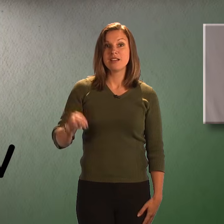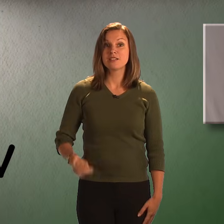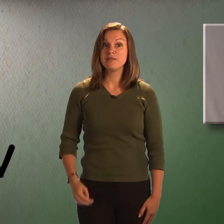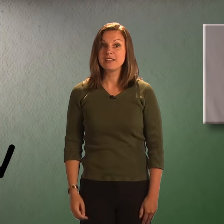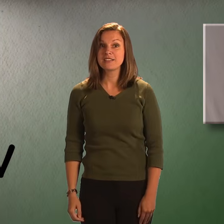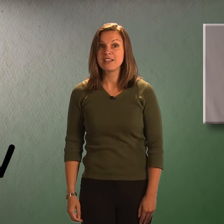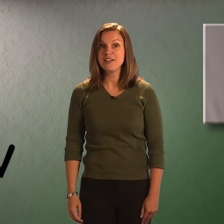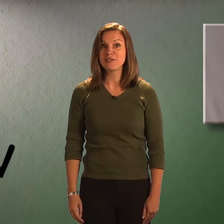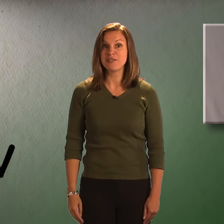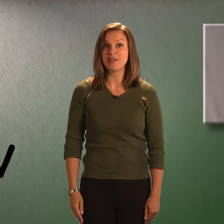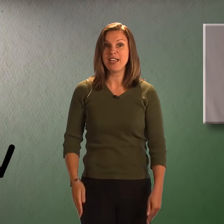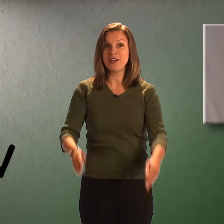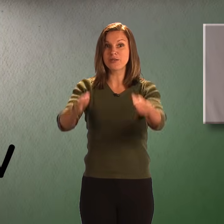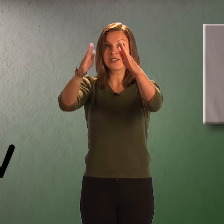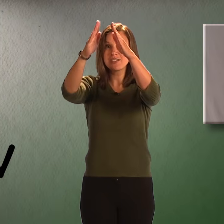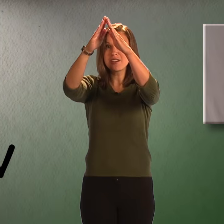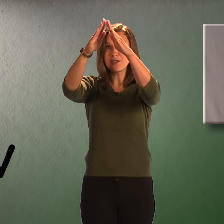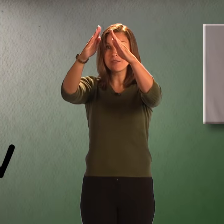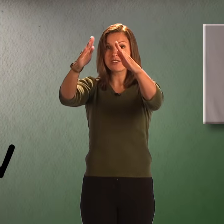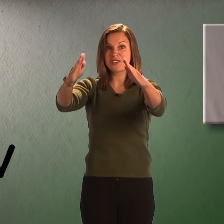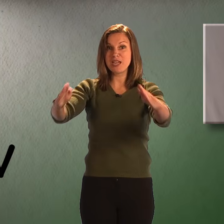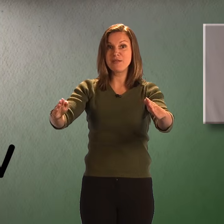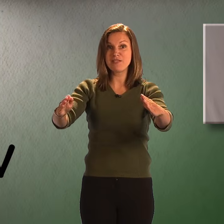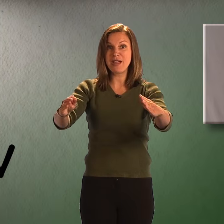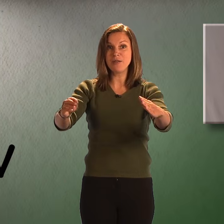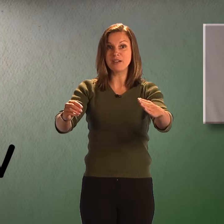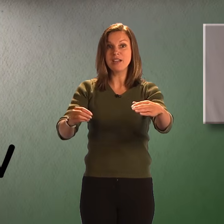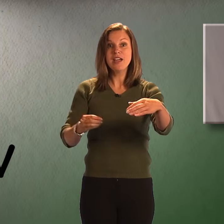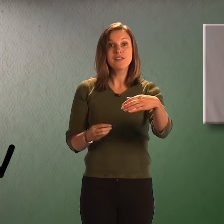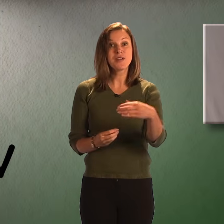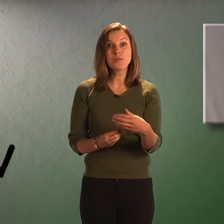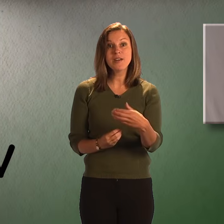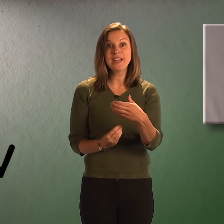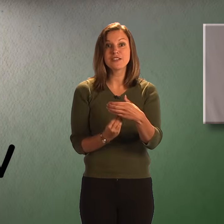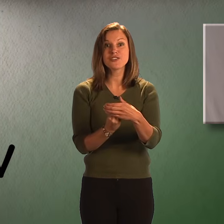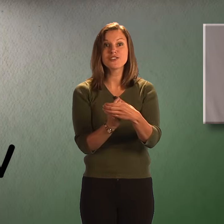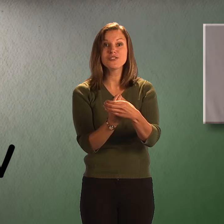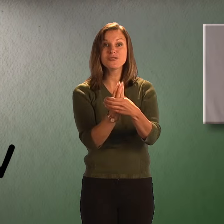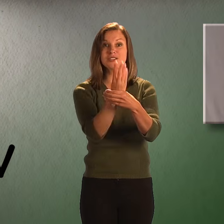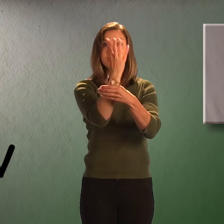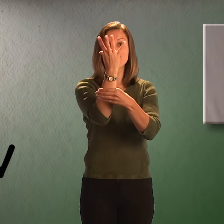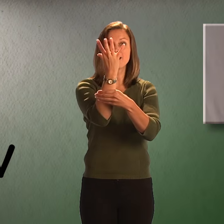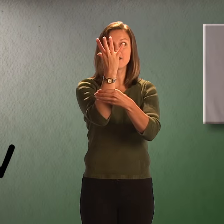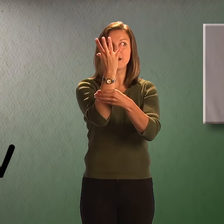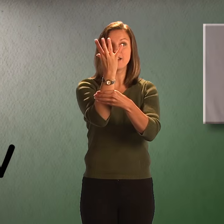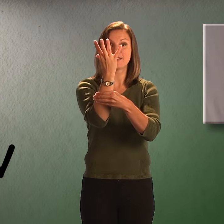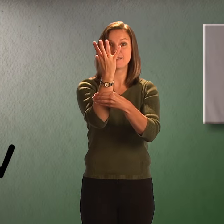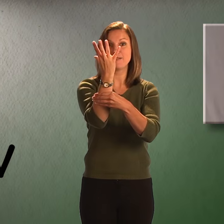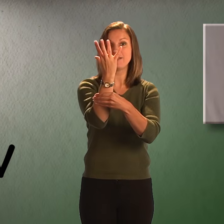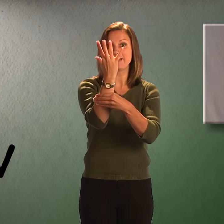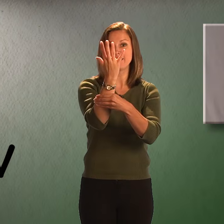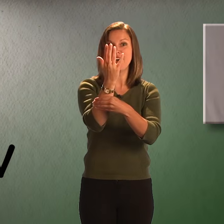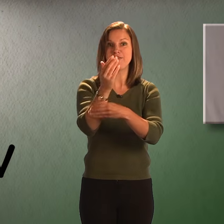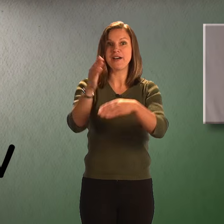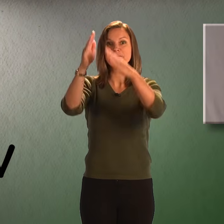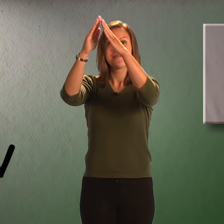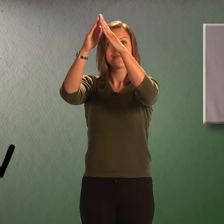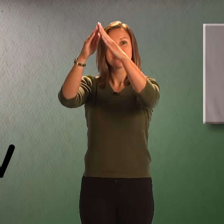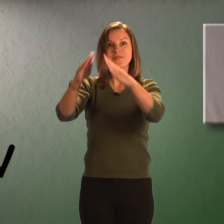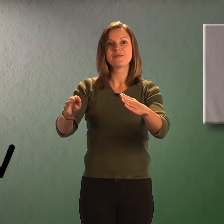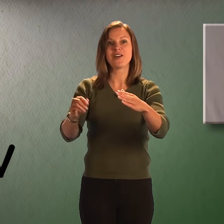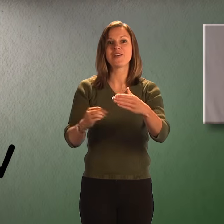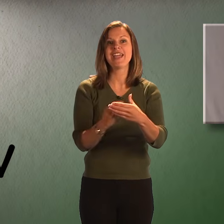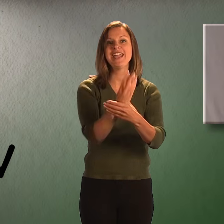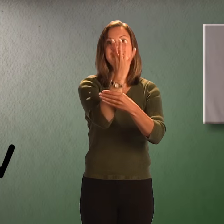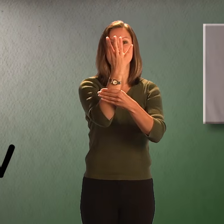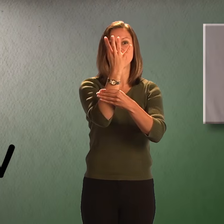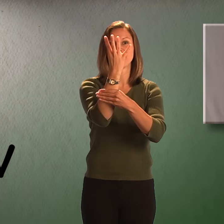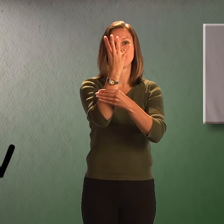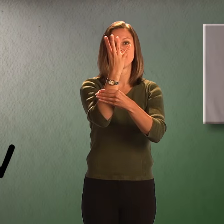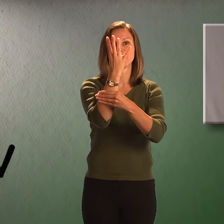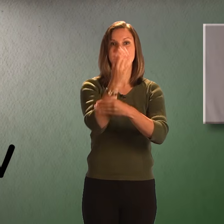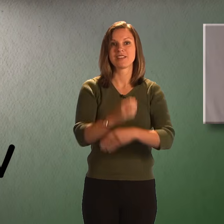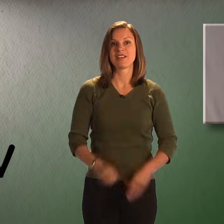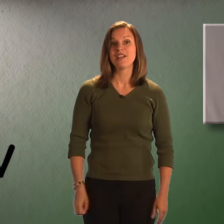To make the sign for "Volcano" start with the shape of a mountain, then one hand shoots through the other, to simulate lava. "Volcano"